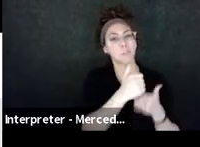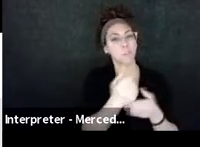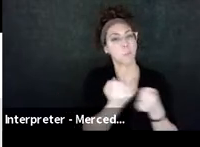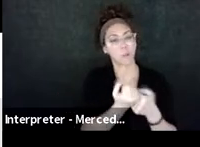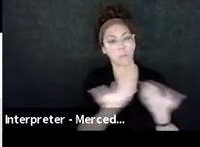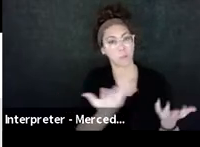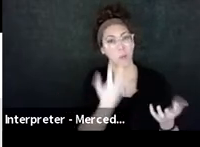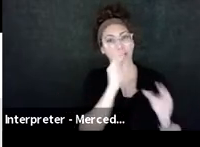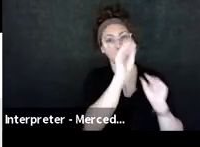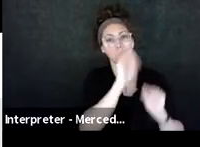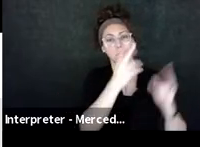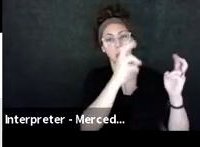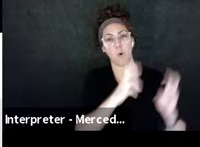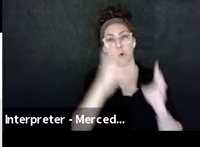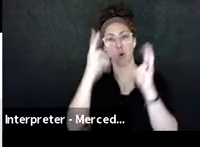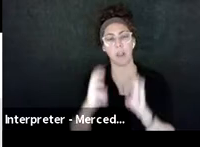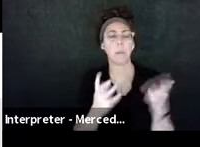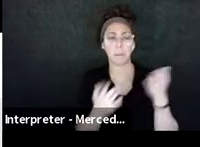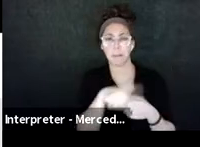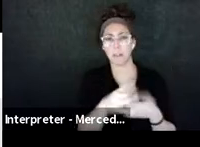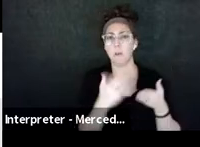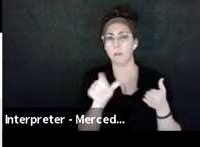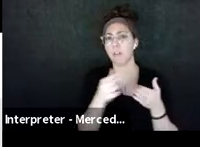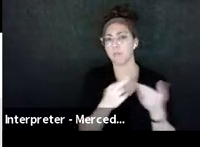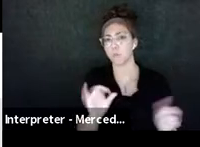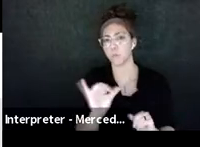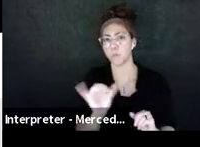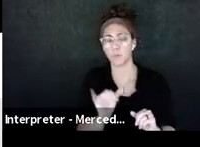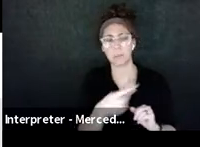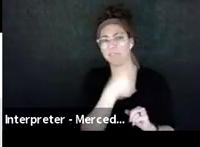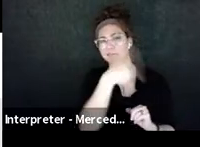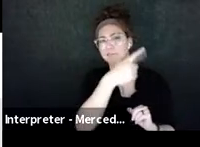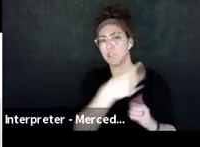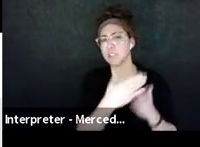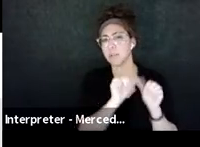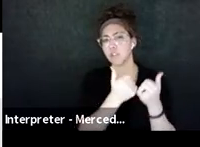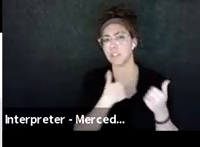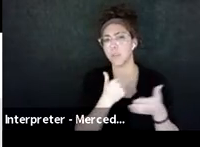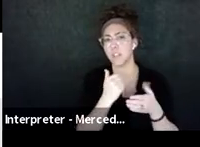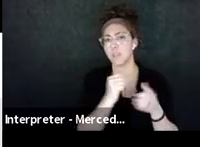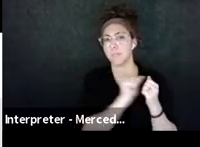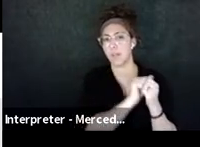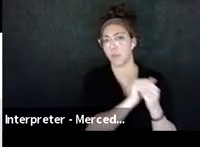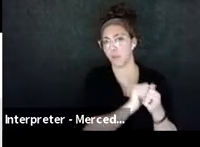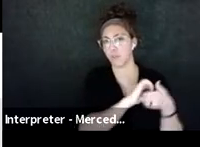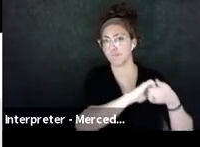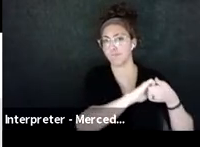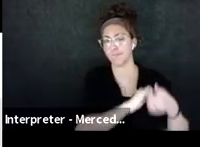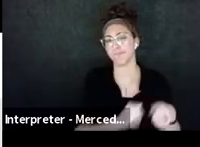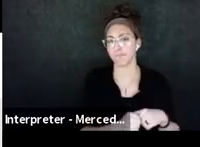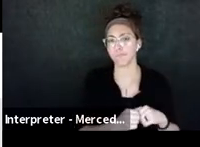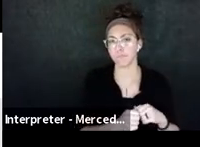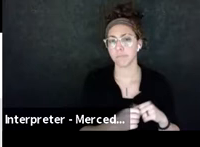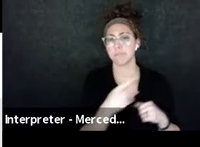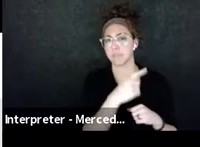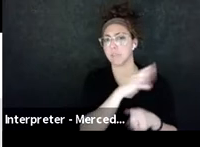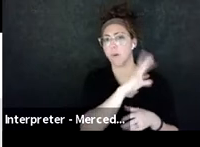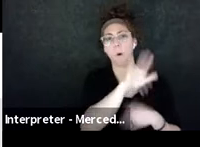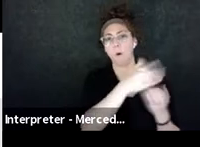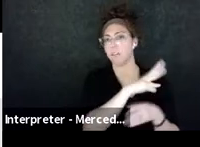maria.rodriguez: So that just pretty much gives you a visual of the agencies that we work with essentially all of these agencies we work together and according to entry system. So if someone comes through an access site.